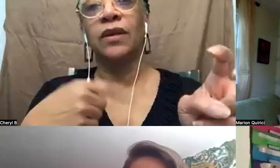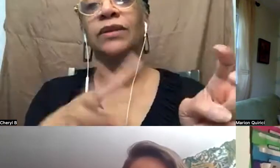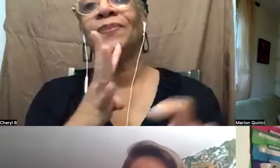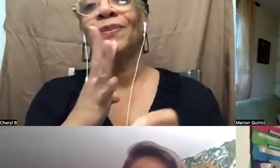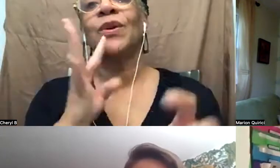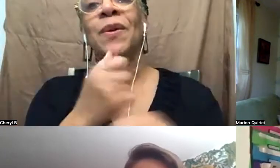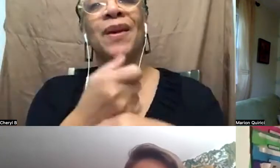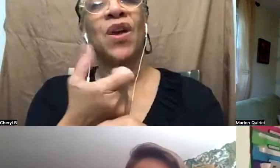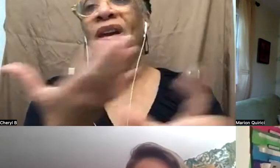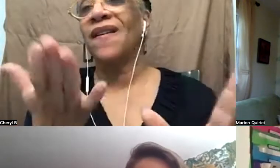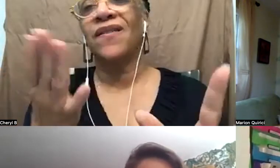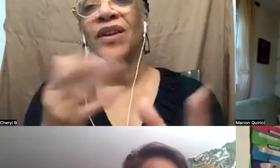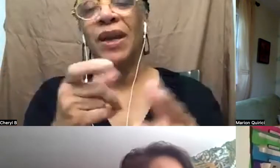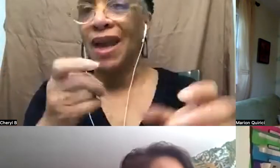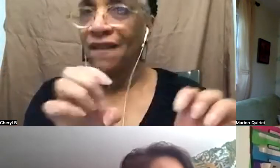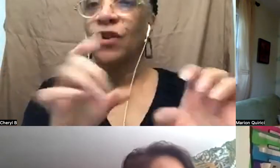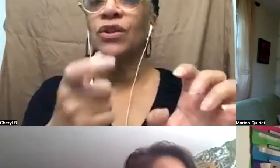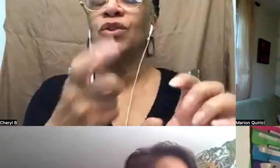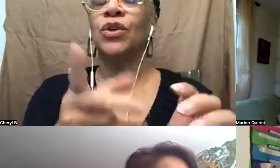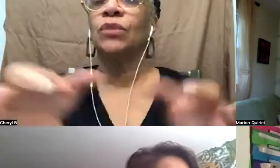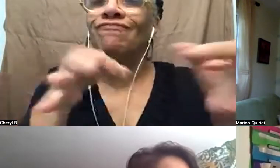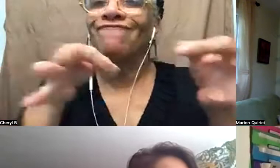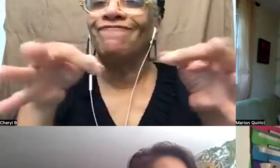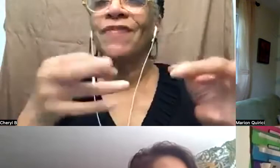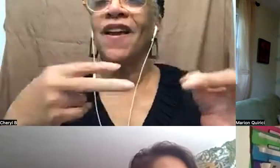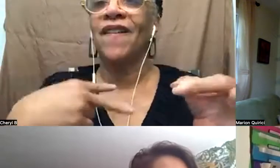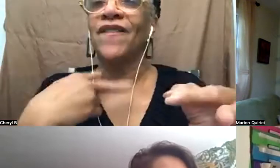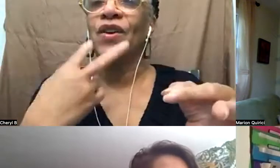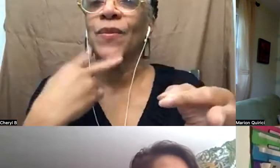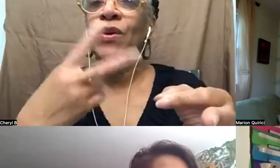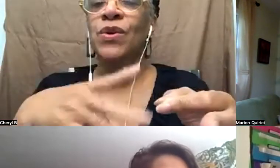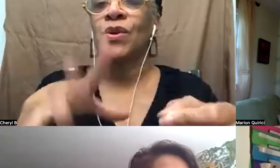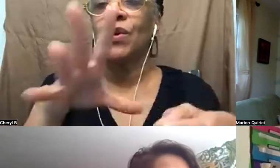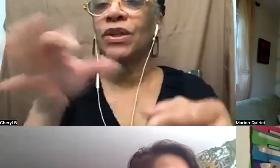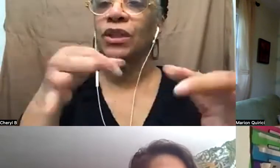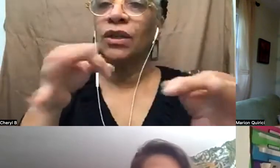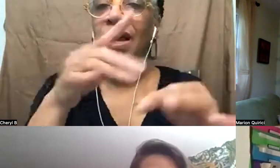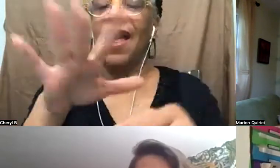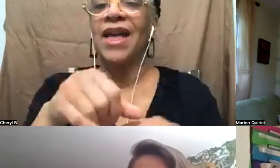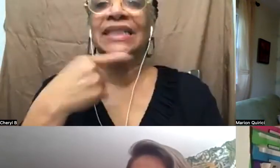descriptions of any material they share and to identify themselves by name as they speak in turn.